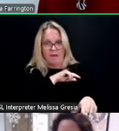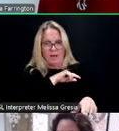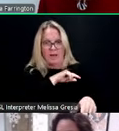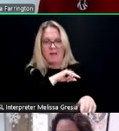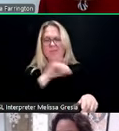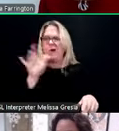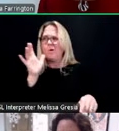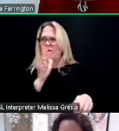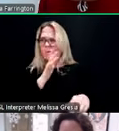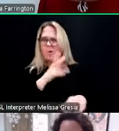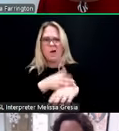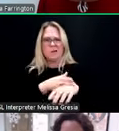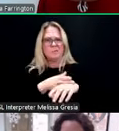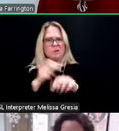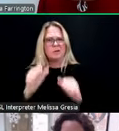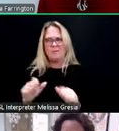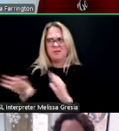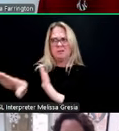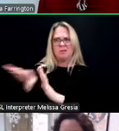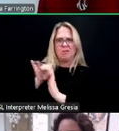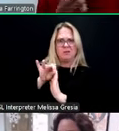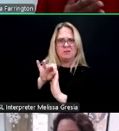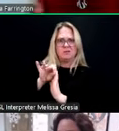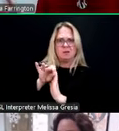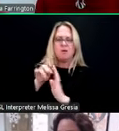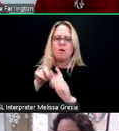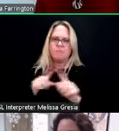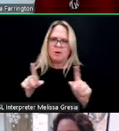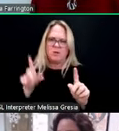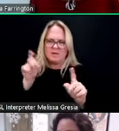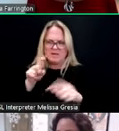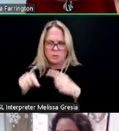um can definitely be selected. Um but we will need to go through that selection and